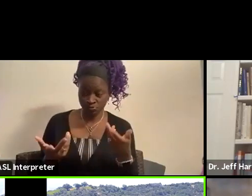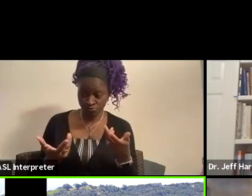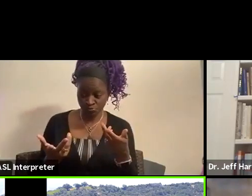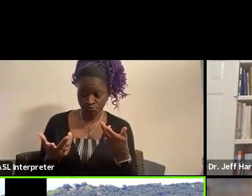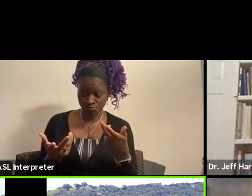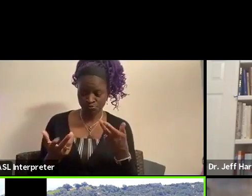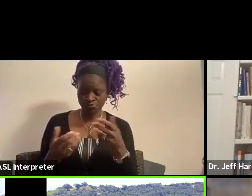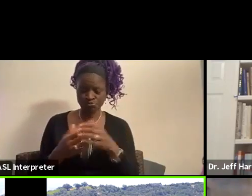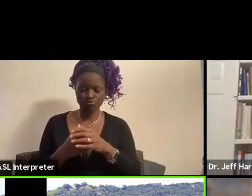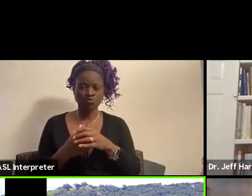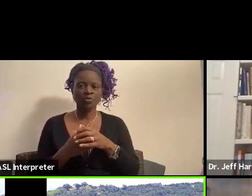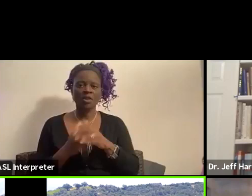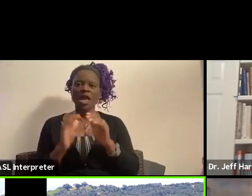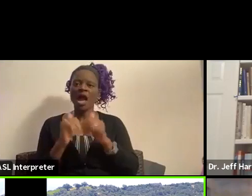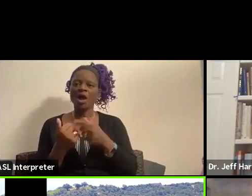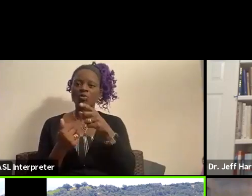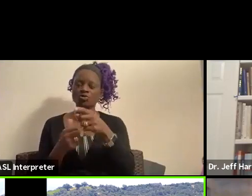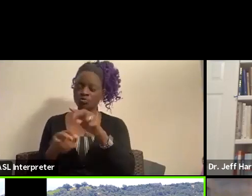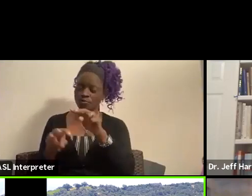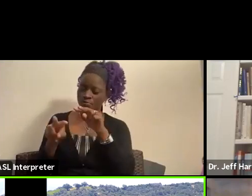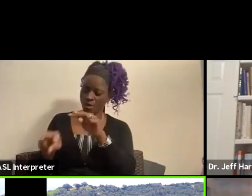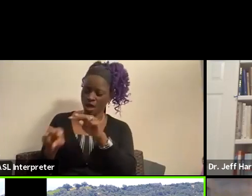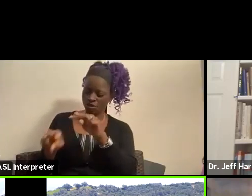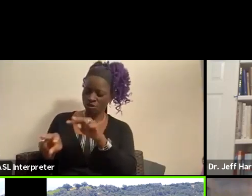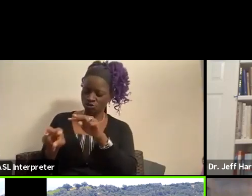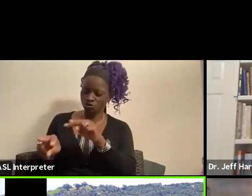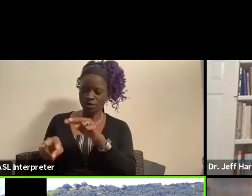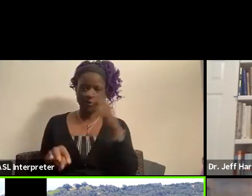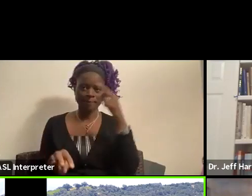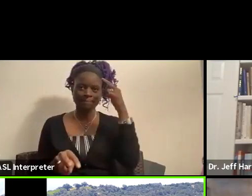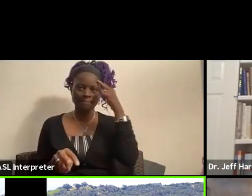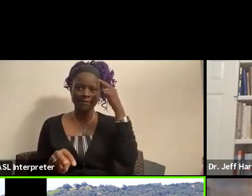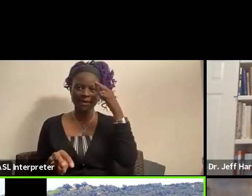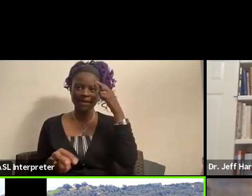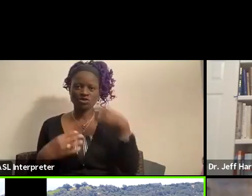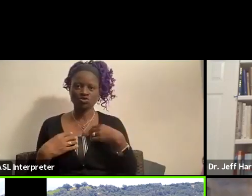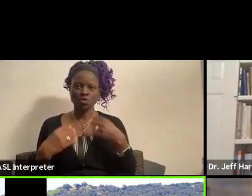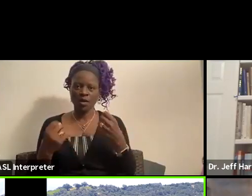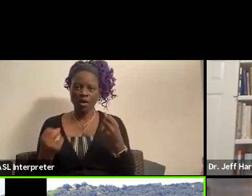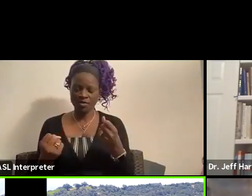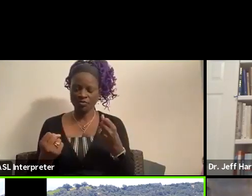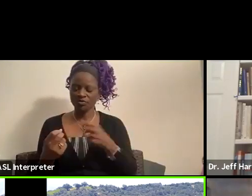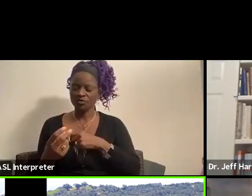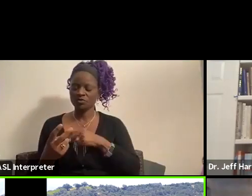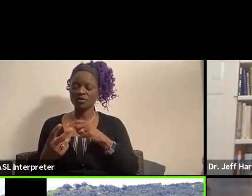how are you monitoring that? And and once our schools open, we'll be